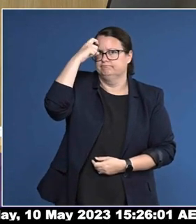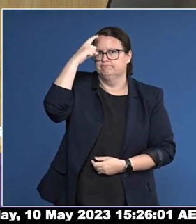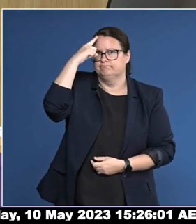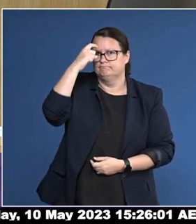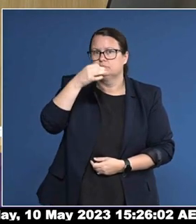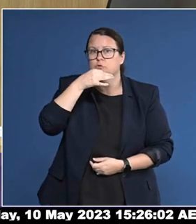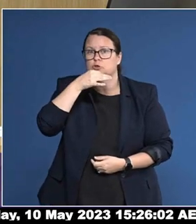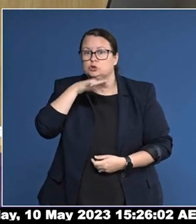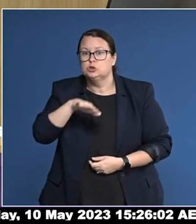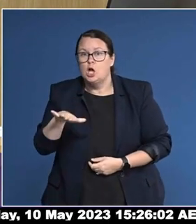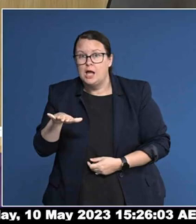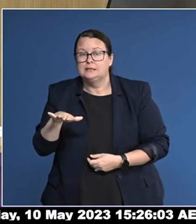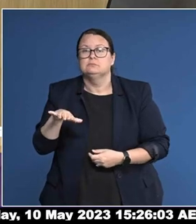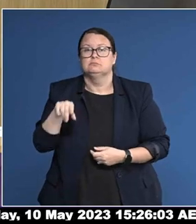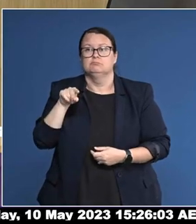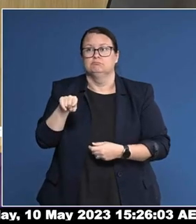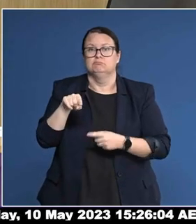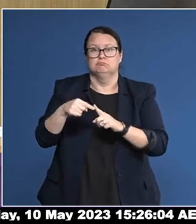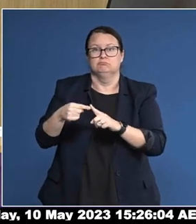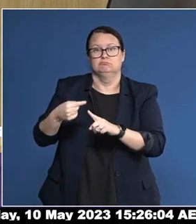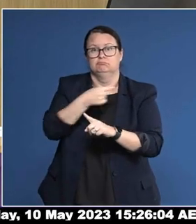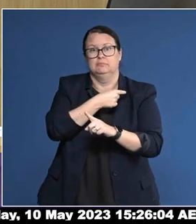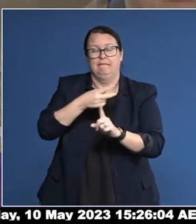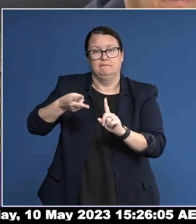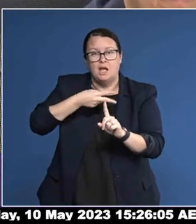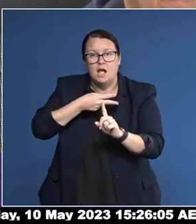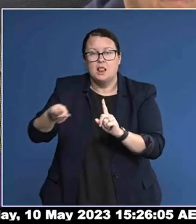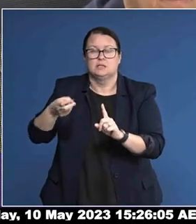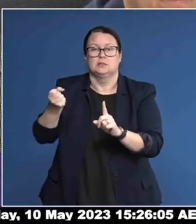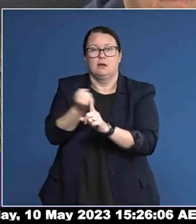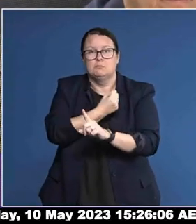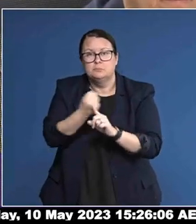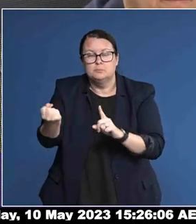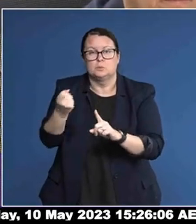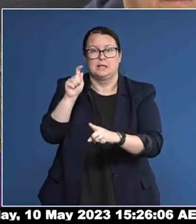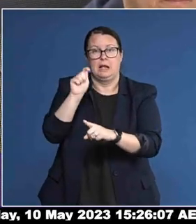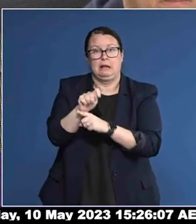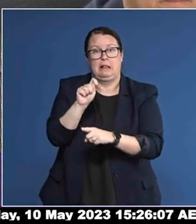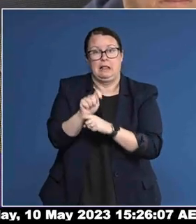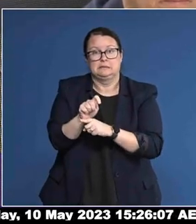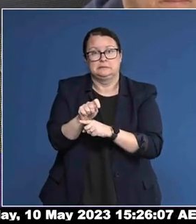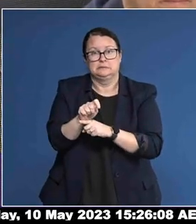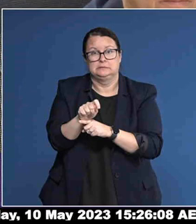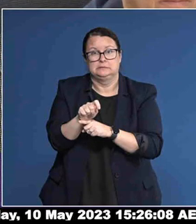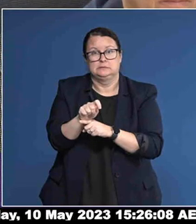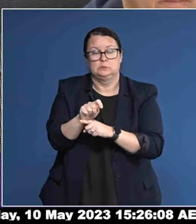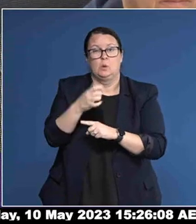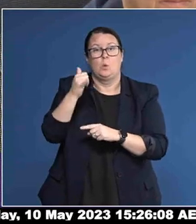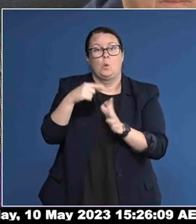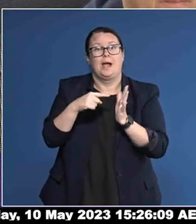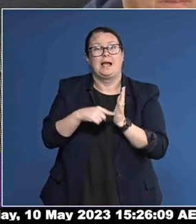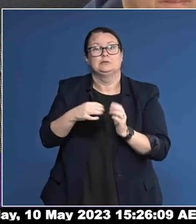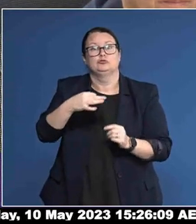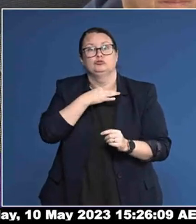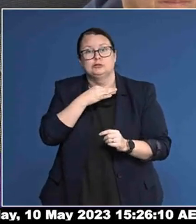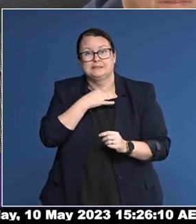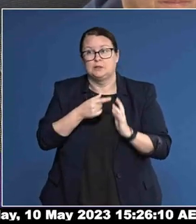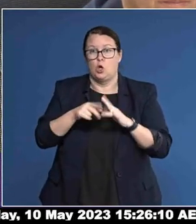has experienced violence, abuse or neglect, or are at risk of any significant harm, the